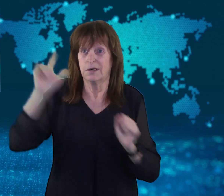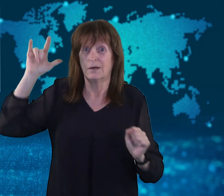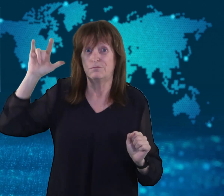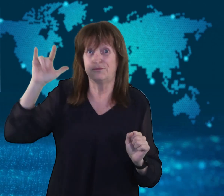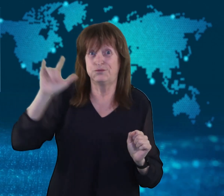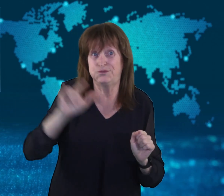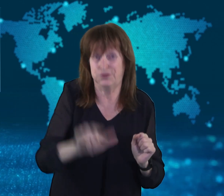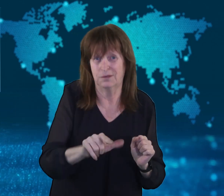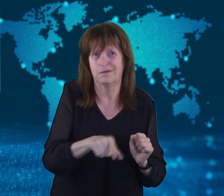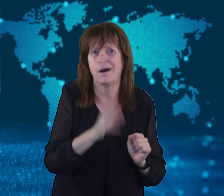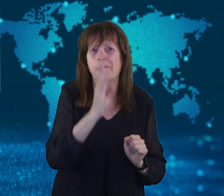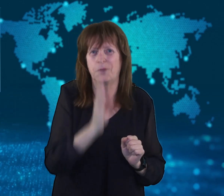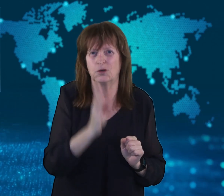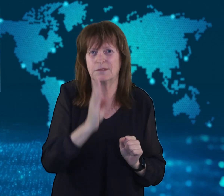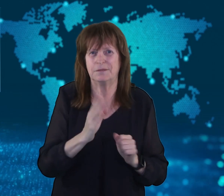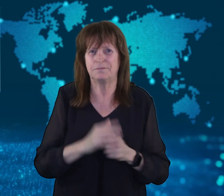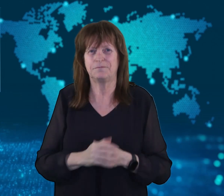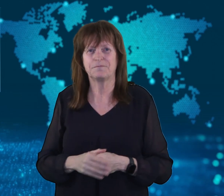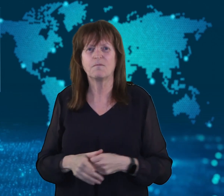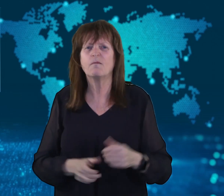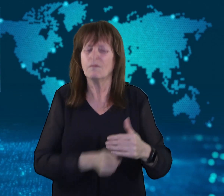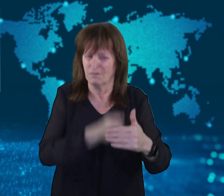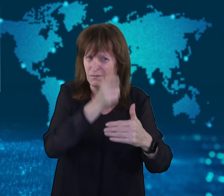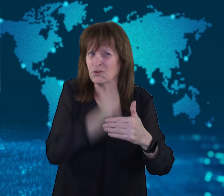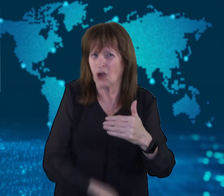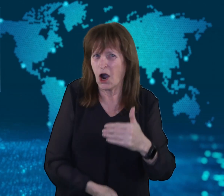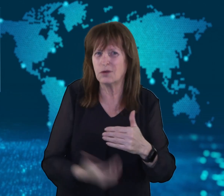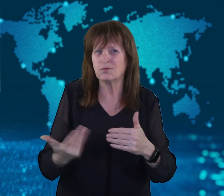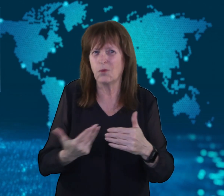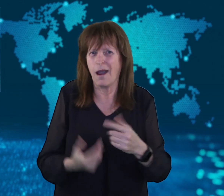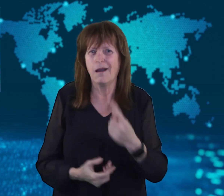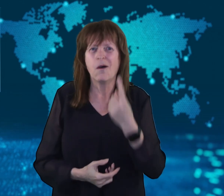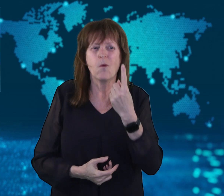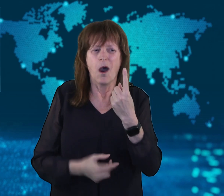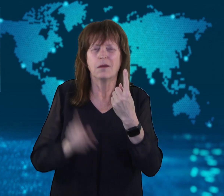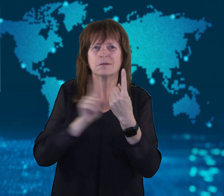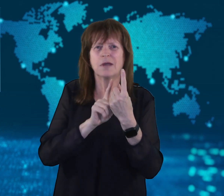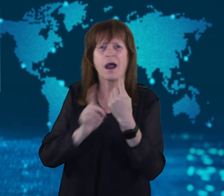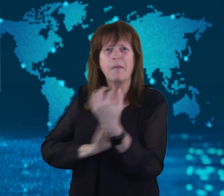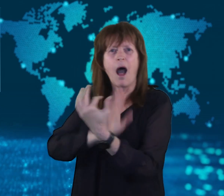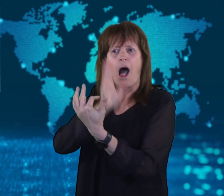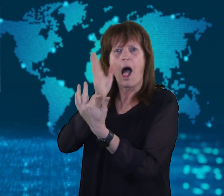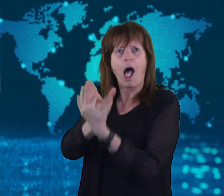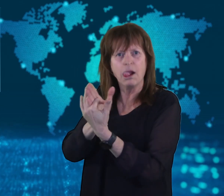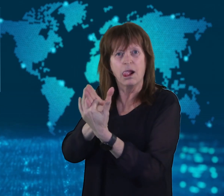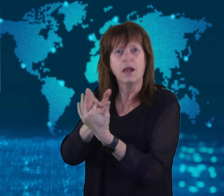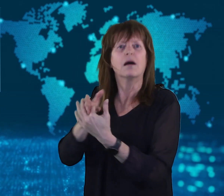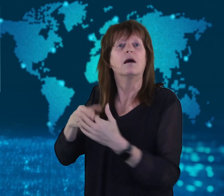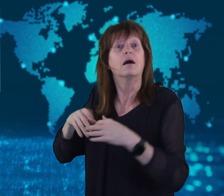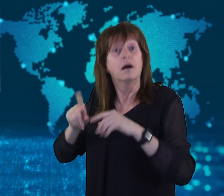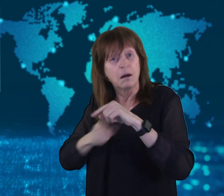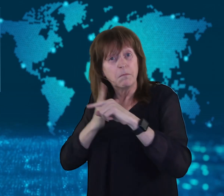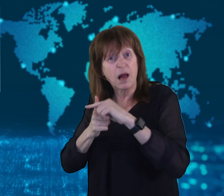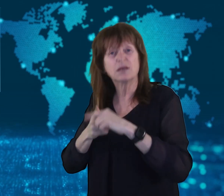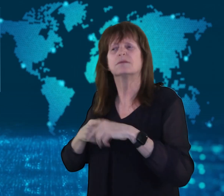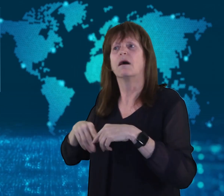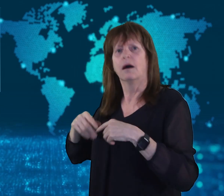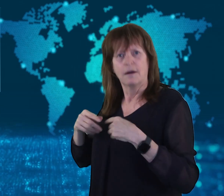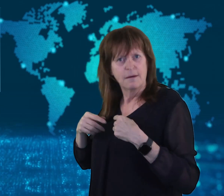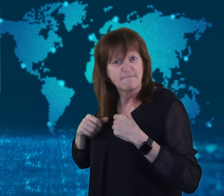He has been charged with one count of interference and attempted interference